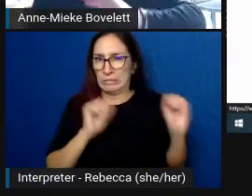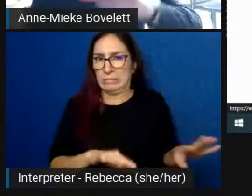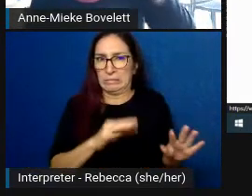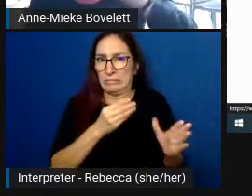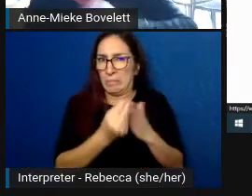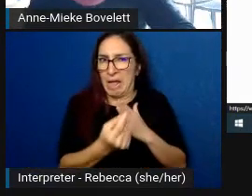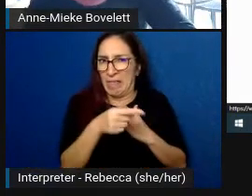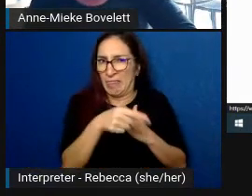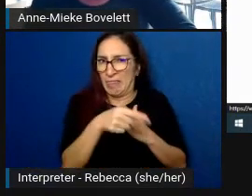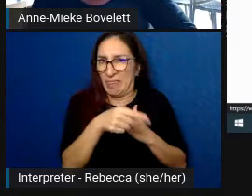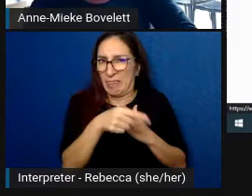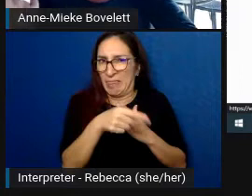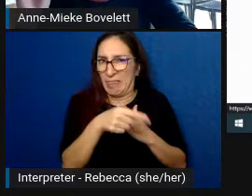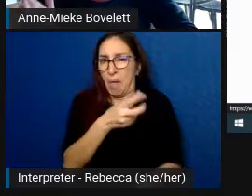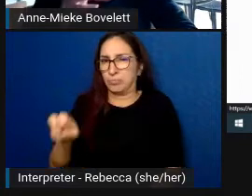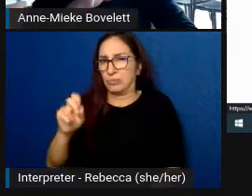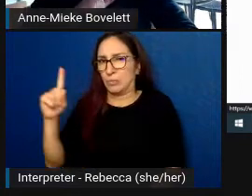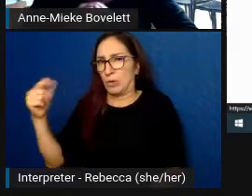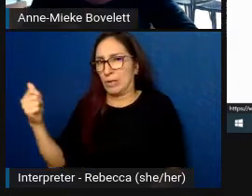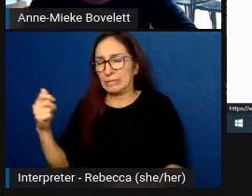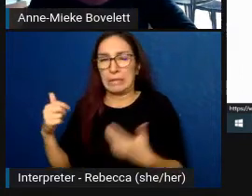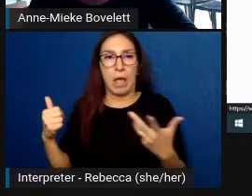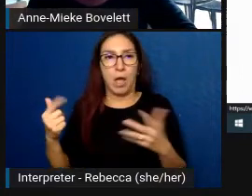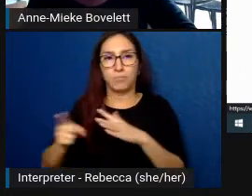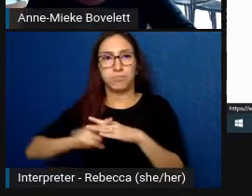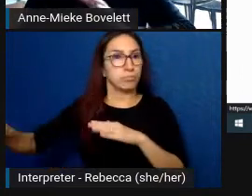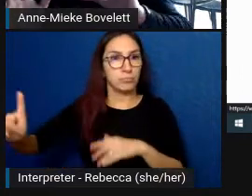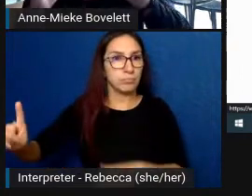I can do this some other day." Boom, the customer is gone.